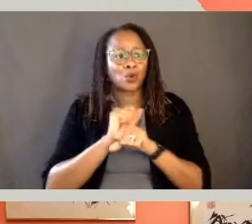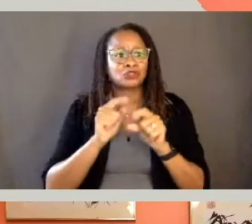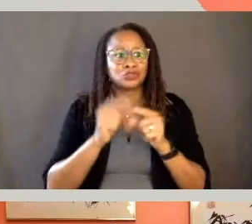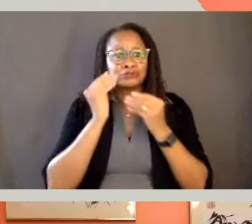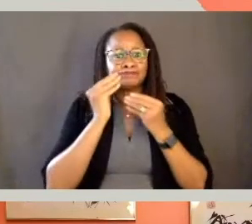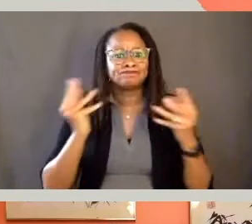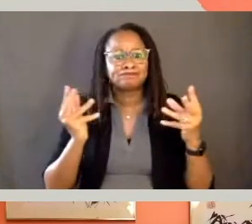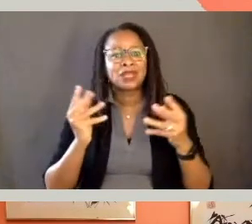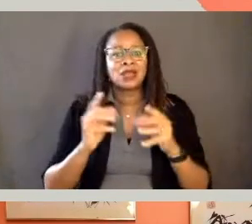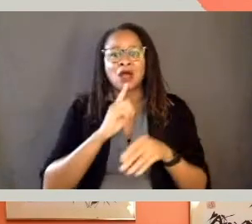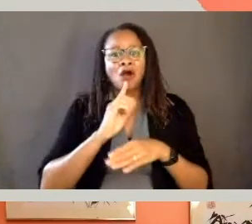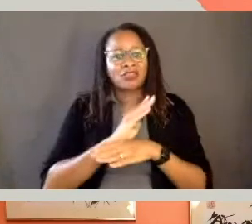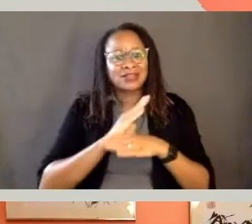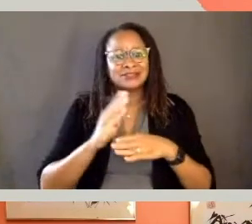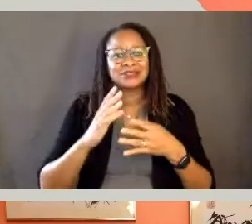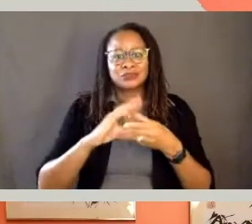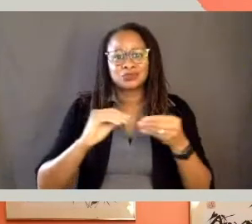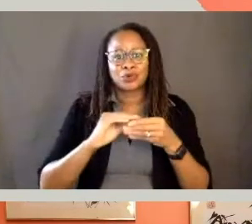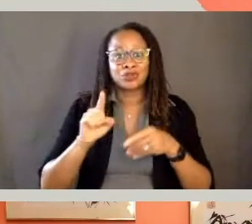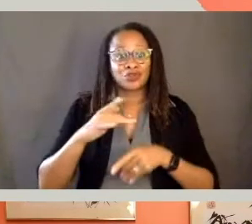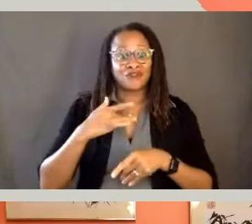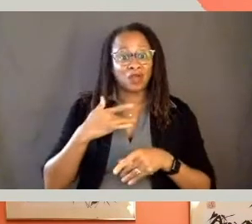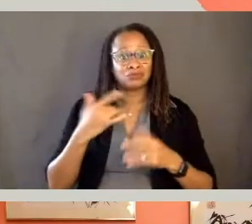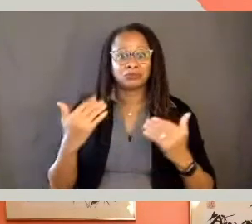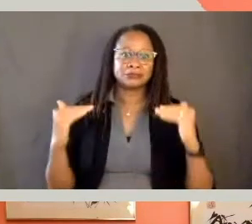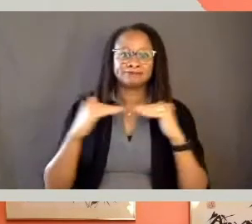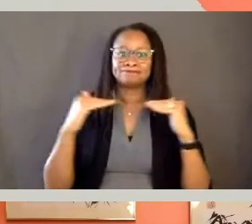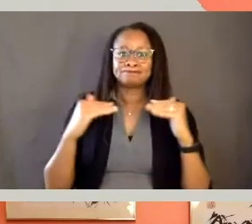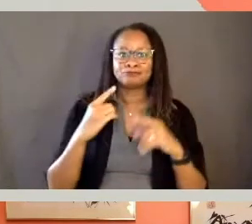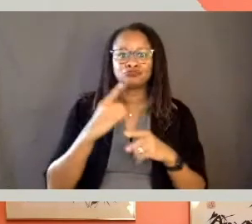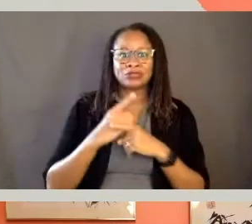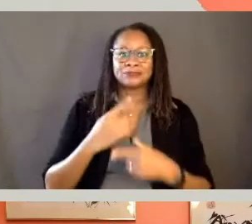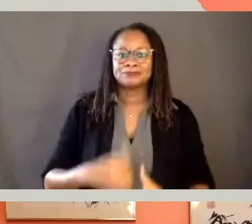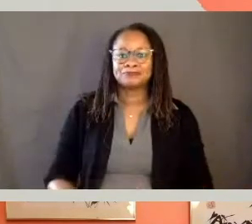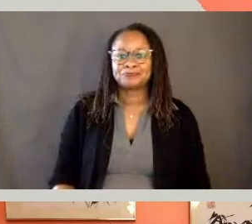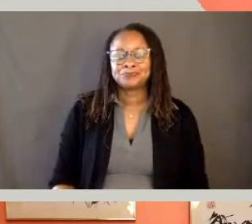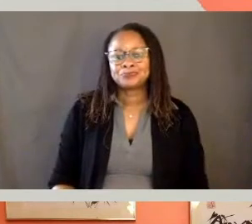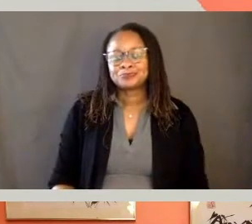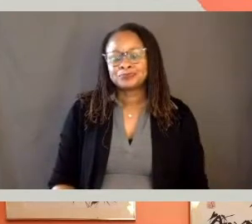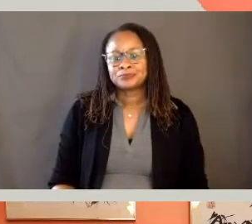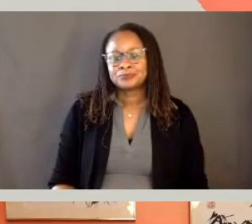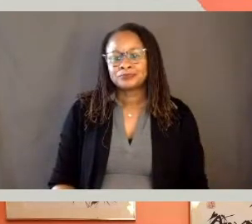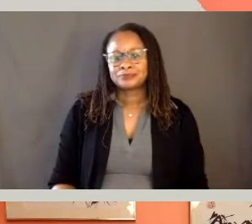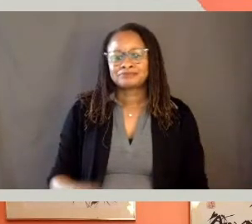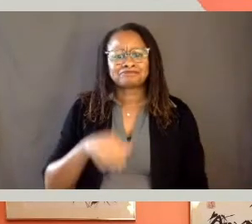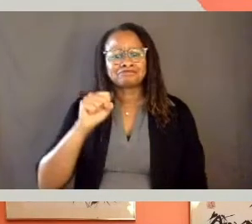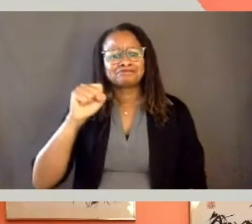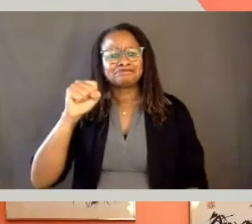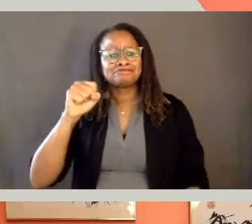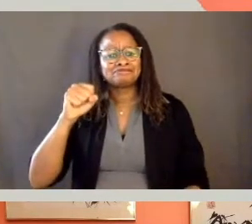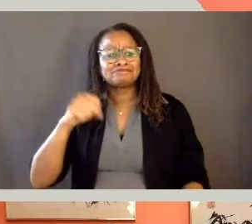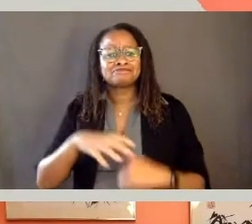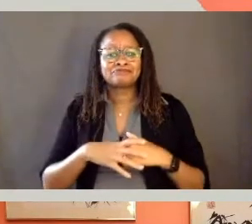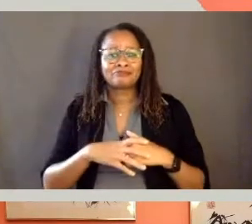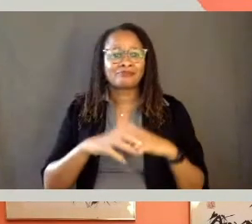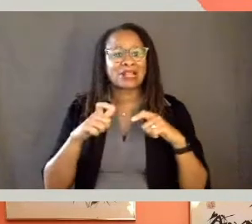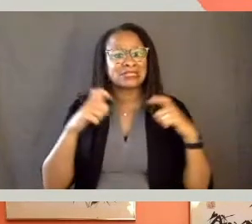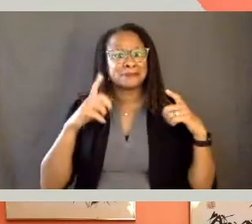an authentic story that you felt could be told. Yeah. I mean, it's quite a big question.